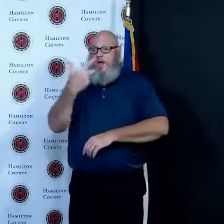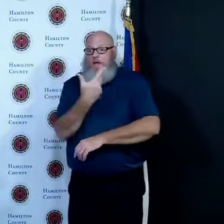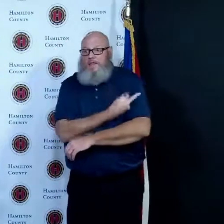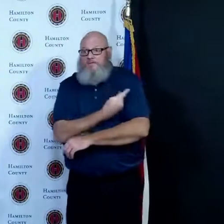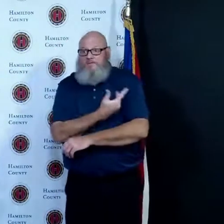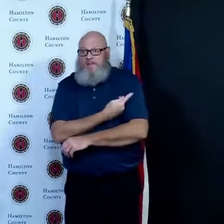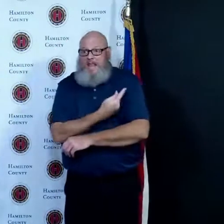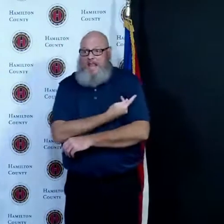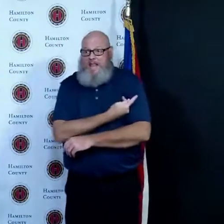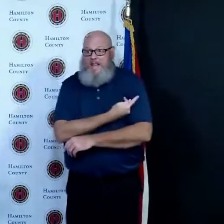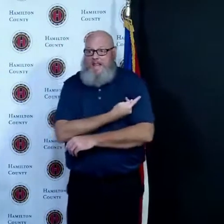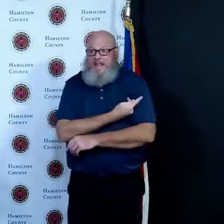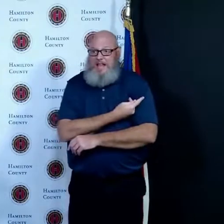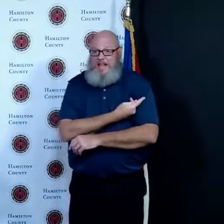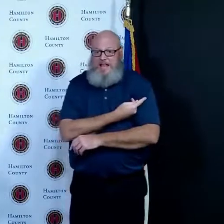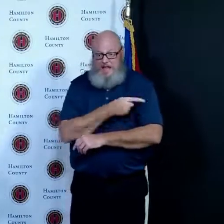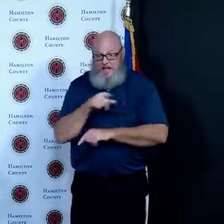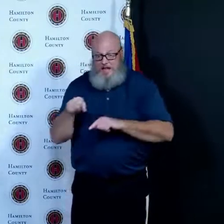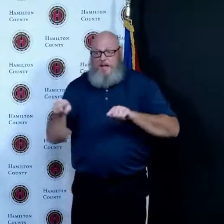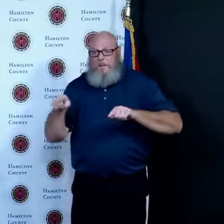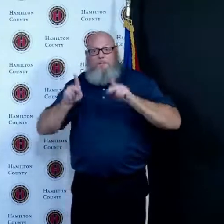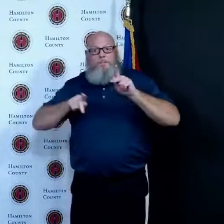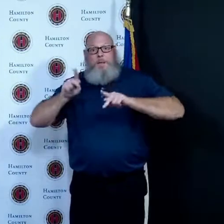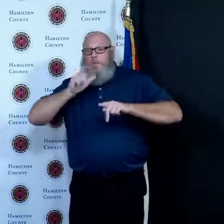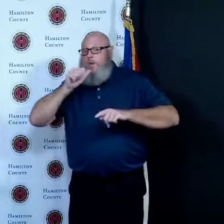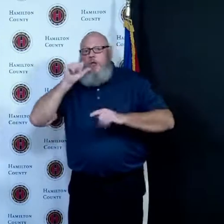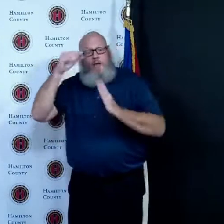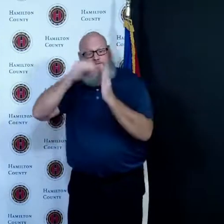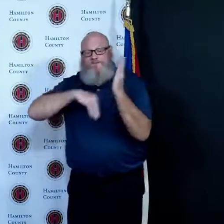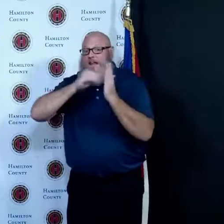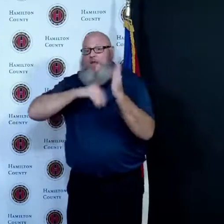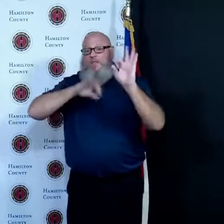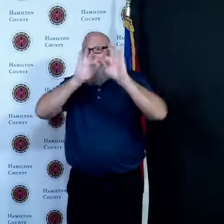for instance if I fill it out today and then my friend fills it out tomorrow would I be